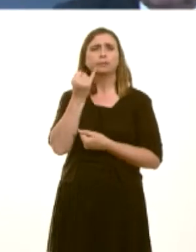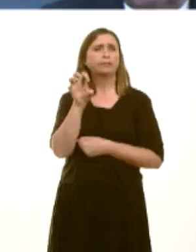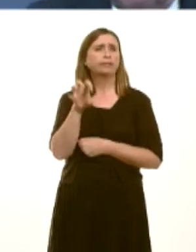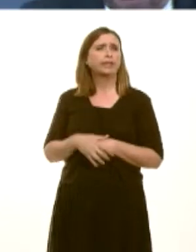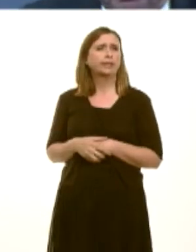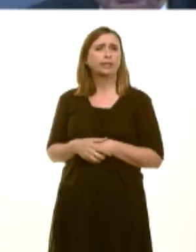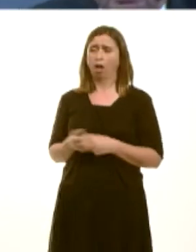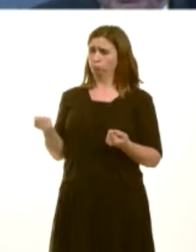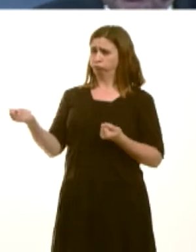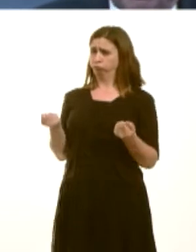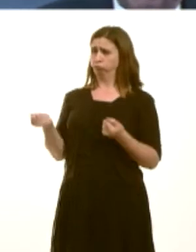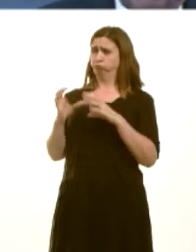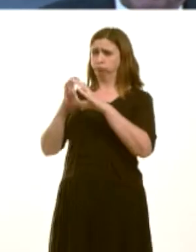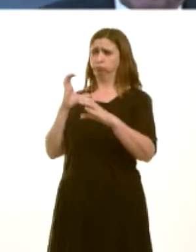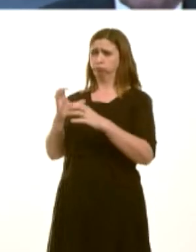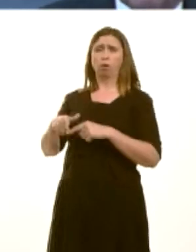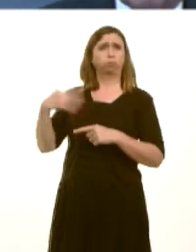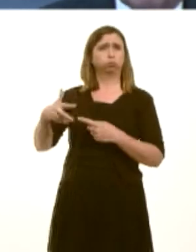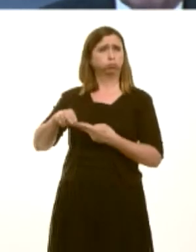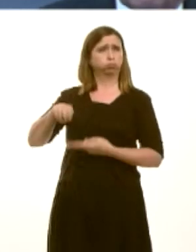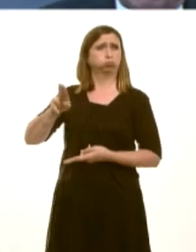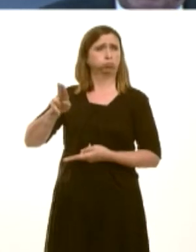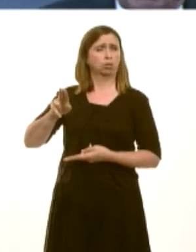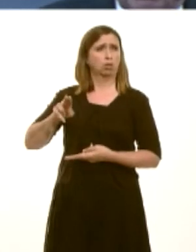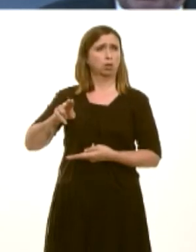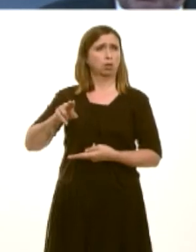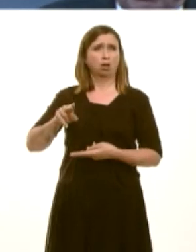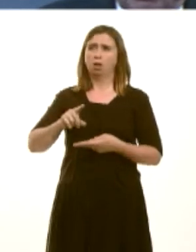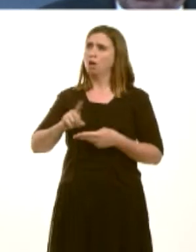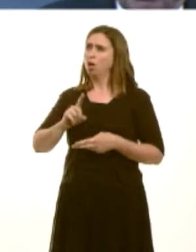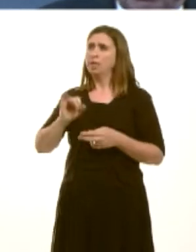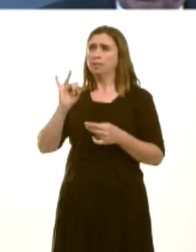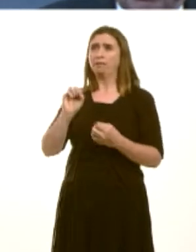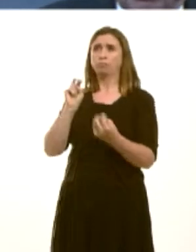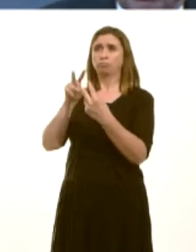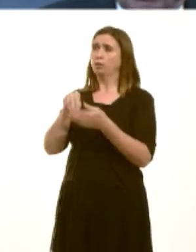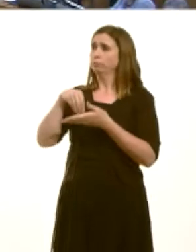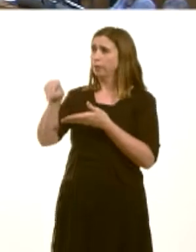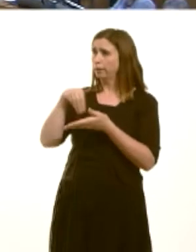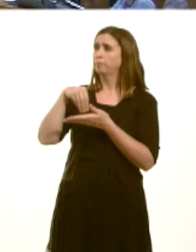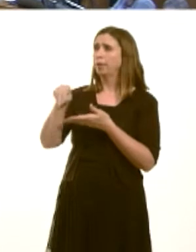What estimate has your Government made of the cost to the Welsh economy of the Severn bridge tolls? Carwyn Jones: We know that there is a cost